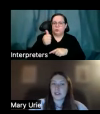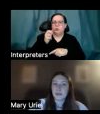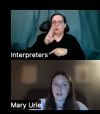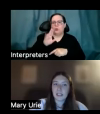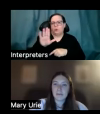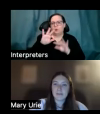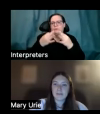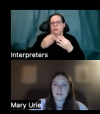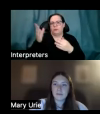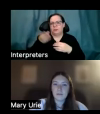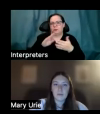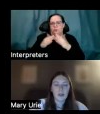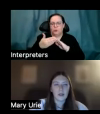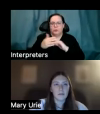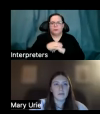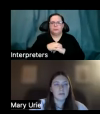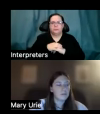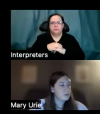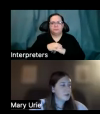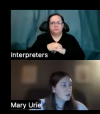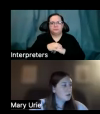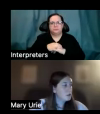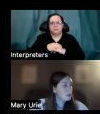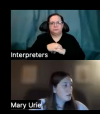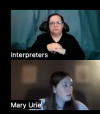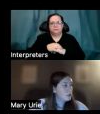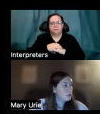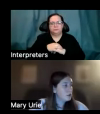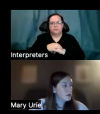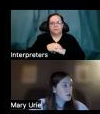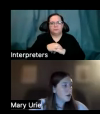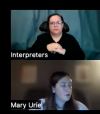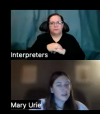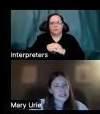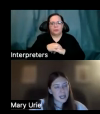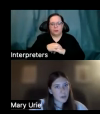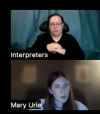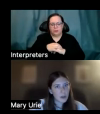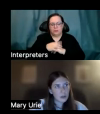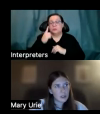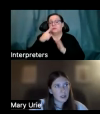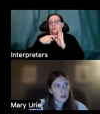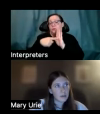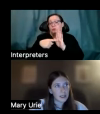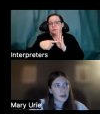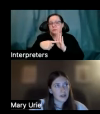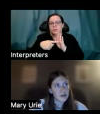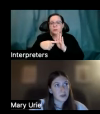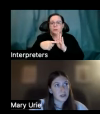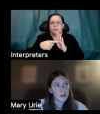your community? So for an example, I know there's a bill